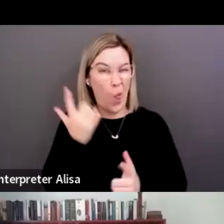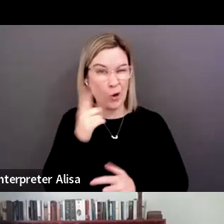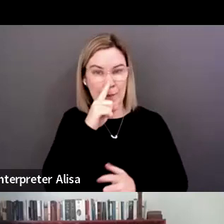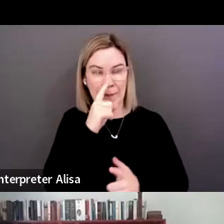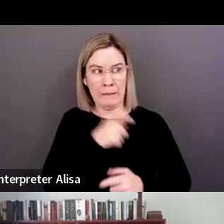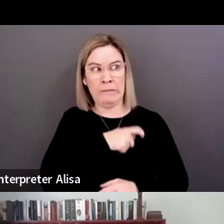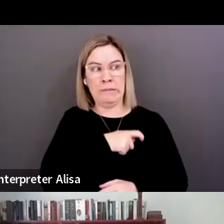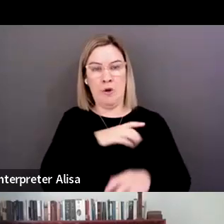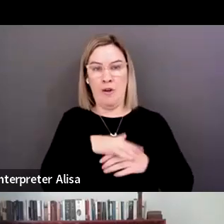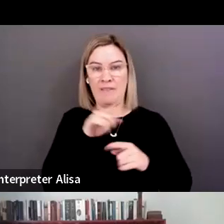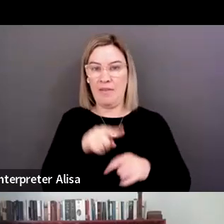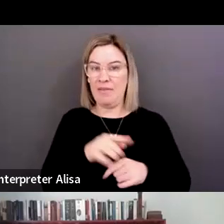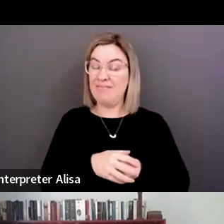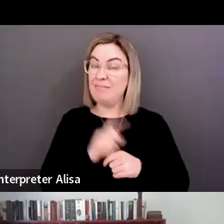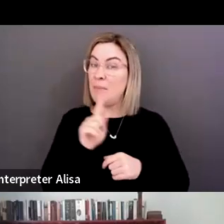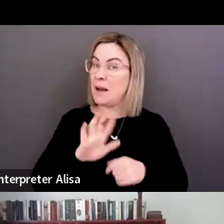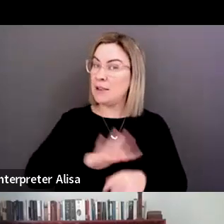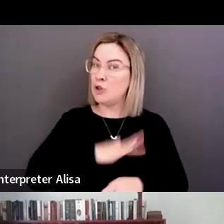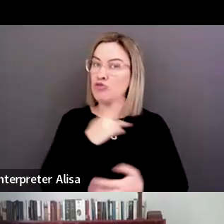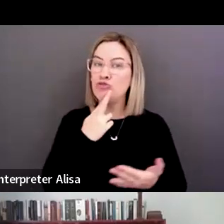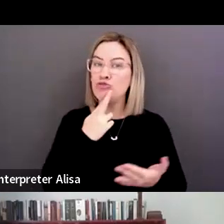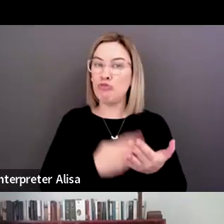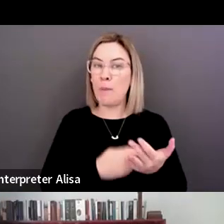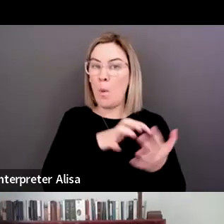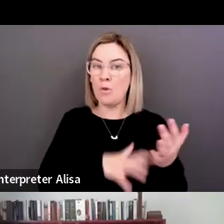and the question of scarcity and where we'll replace that money, is sort of